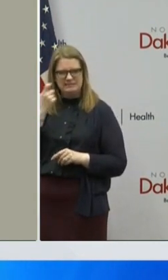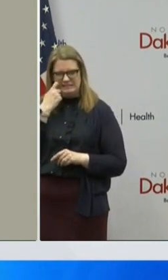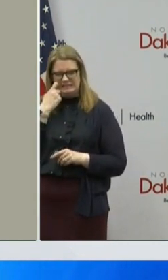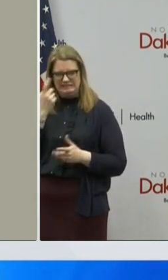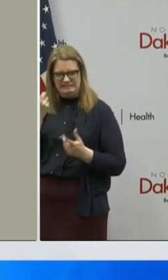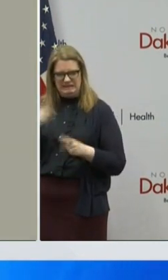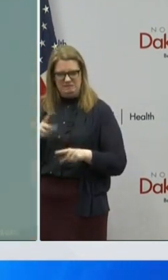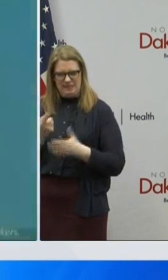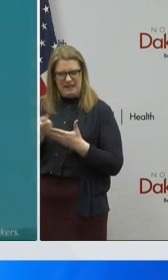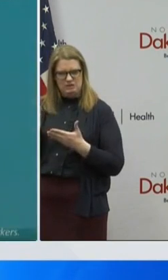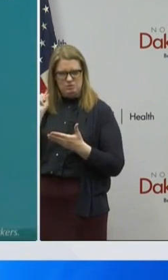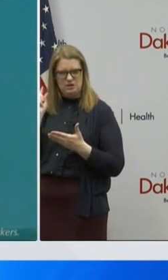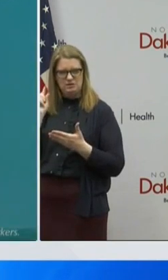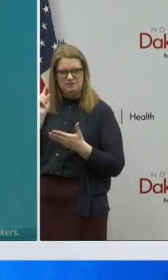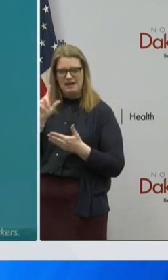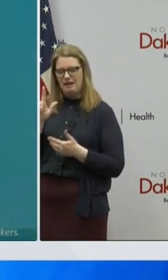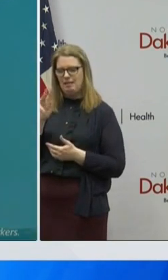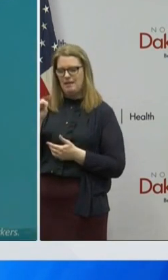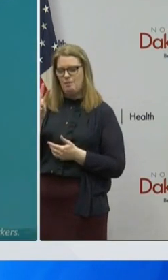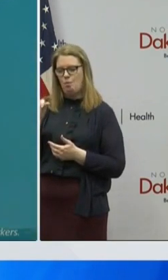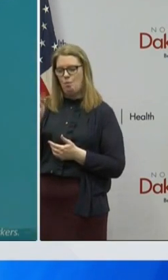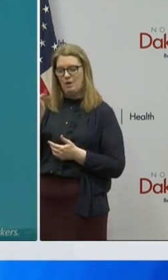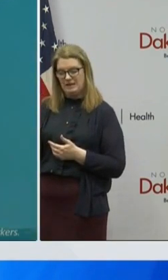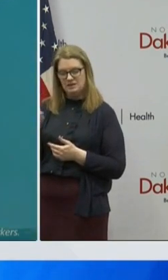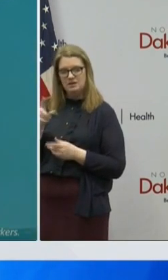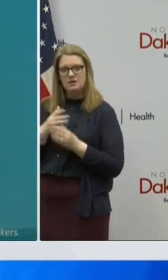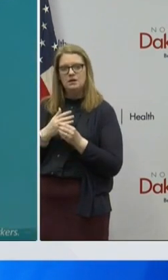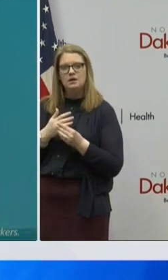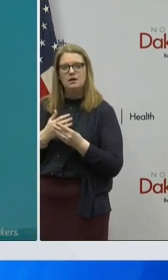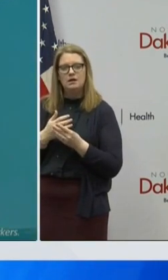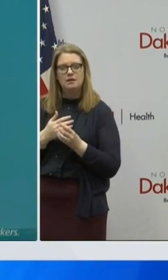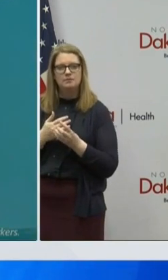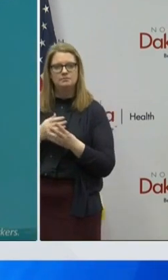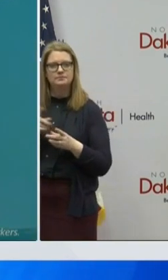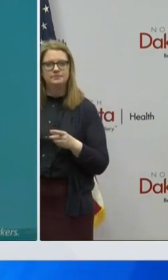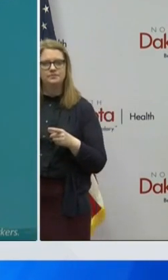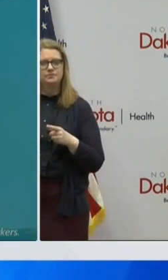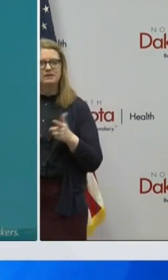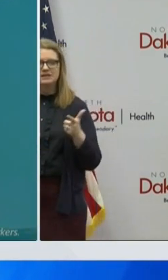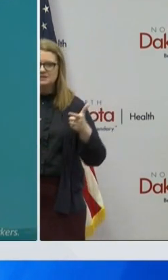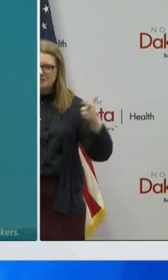RECENT CASE EXAMPLE WITH MORE COMPLETE DATA OF TESTING FROM